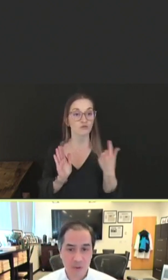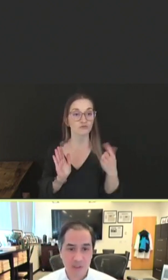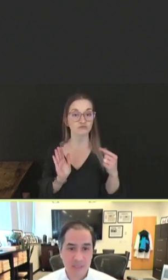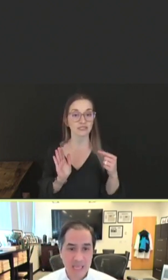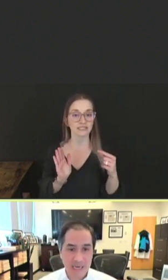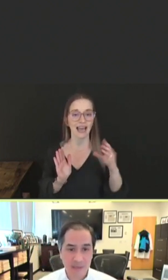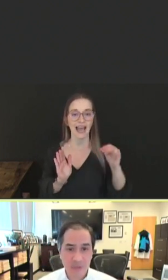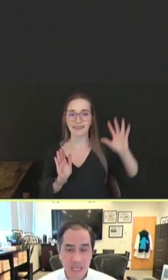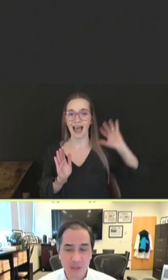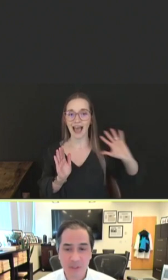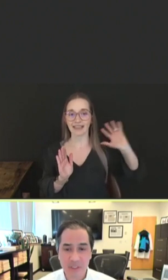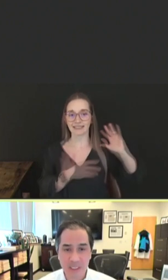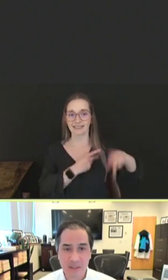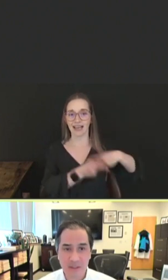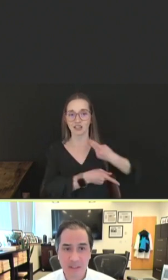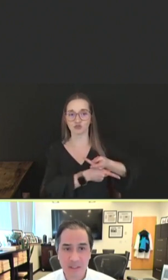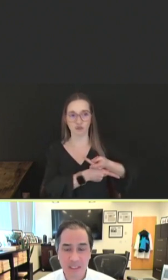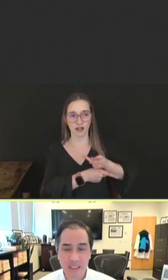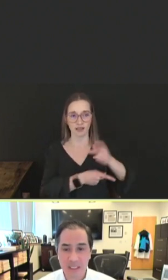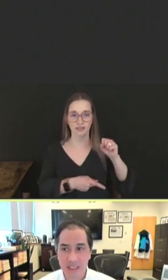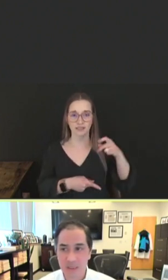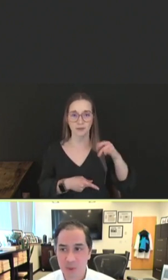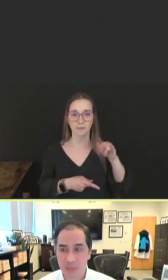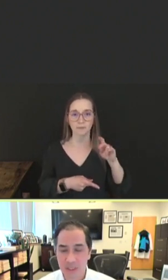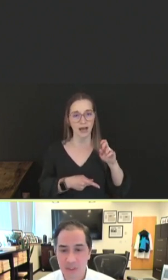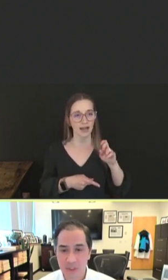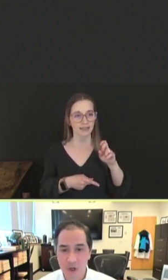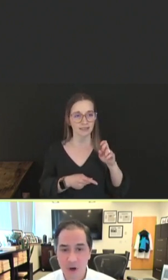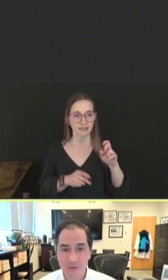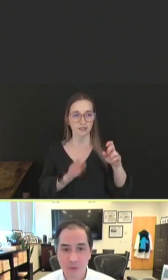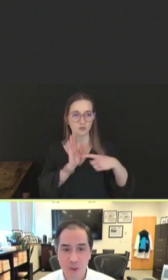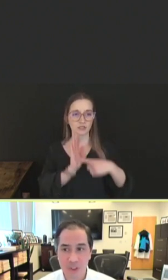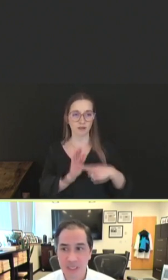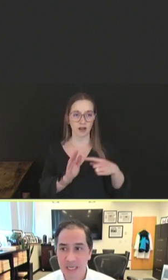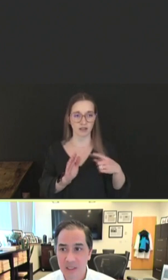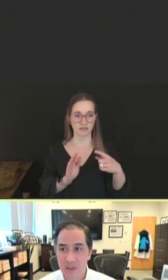are shown in black, and you can see that the CD8 T cell responses are virtually identical.